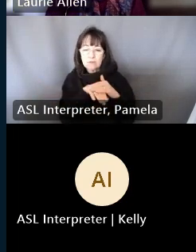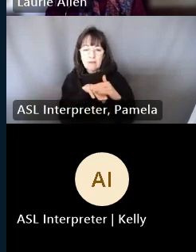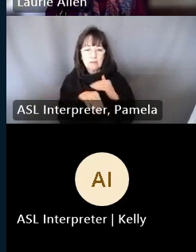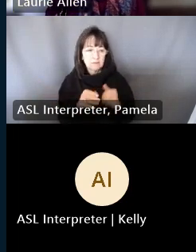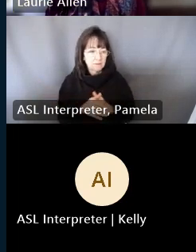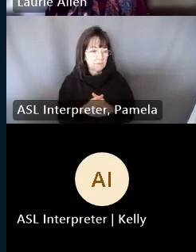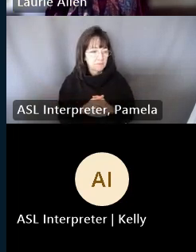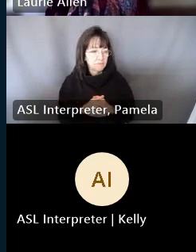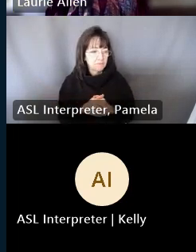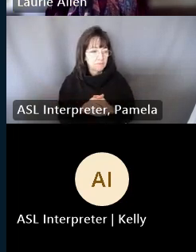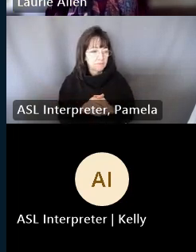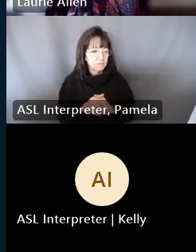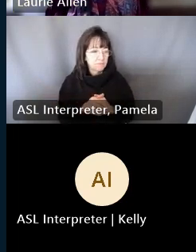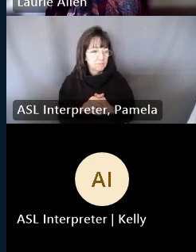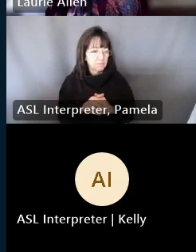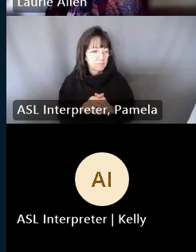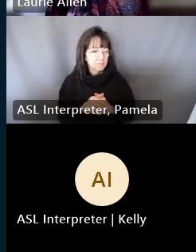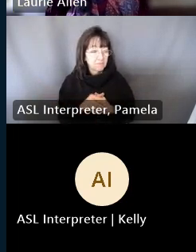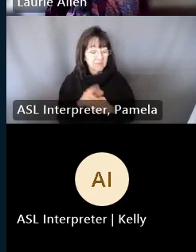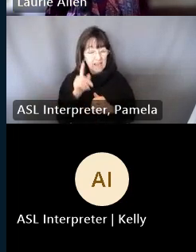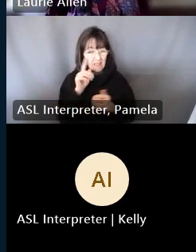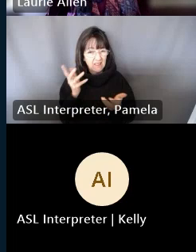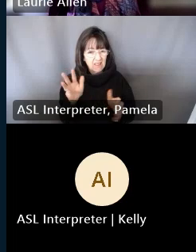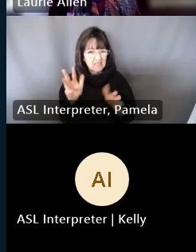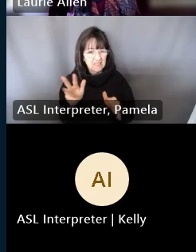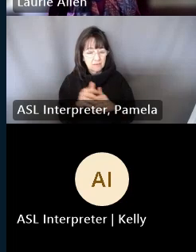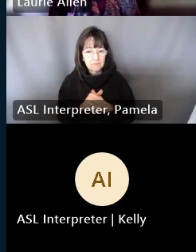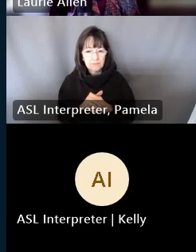Awesome. I think that's it.